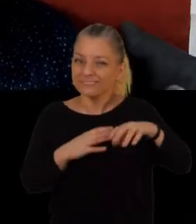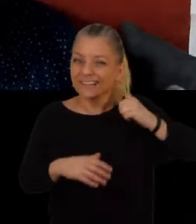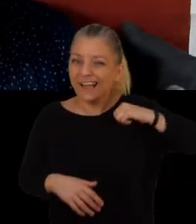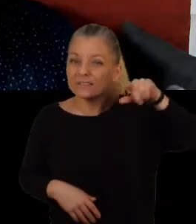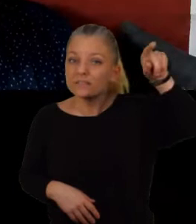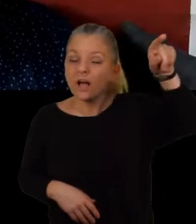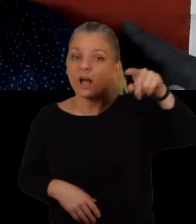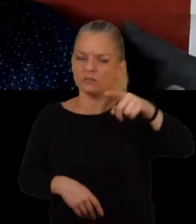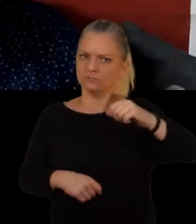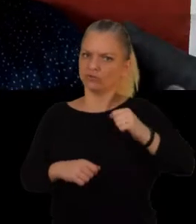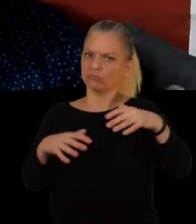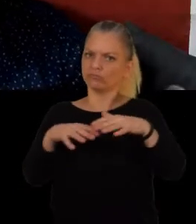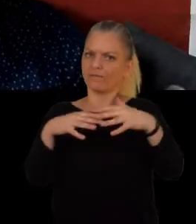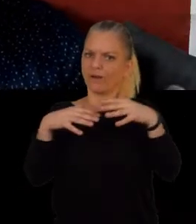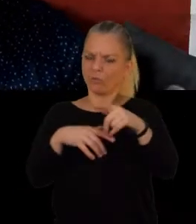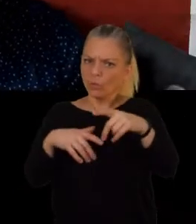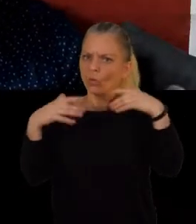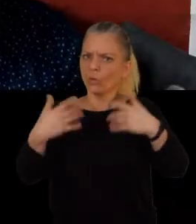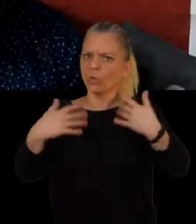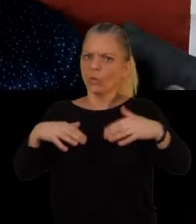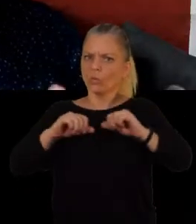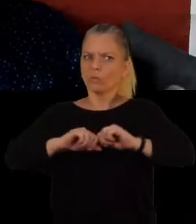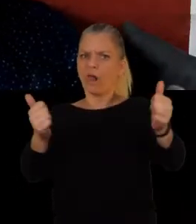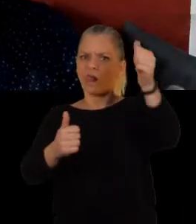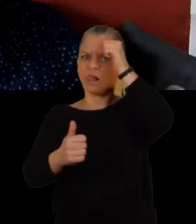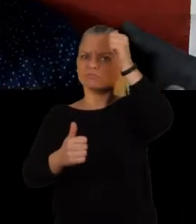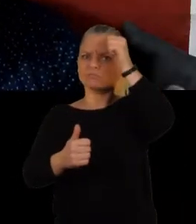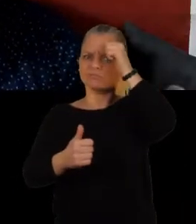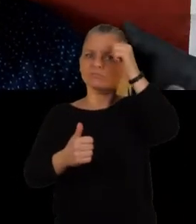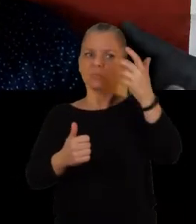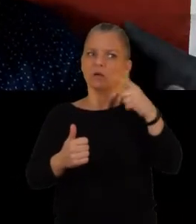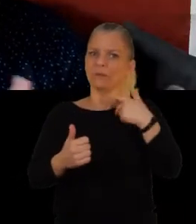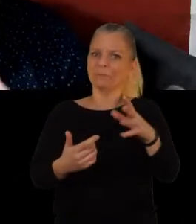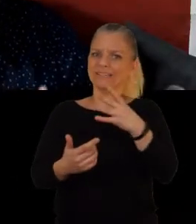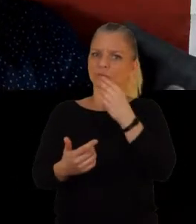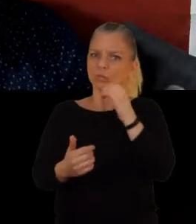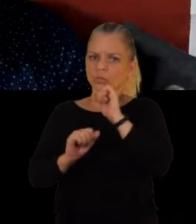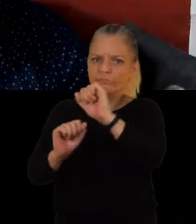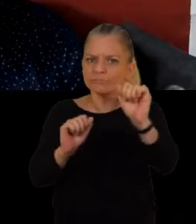in Canada Scottish Recovery Network's a bit famous in other places or at least we definitely use your